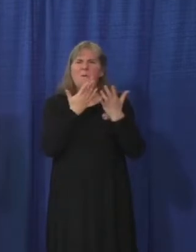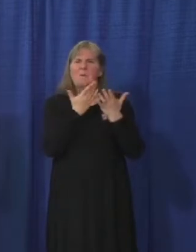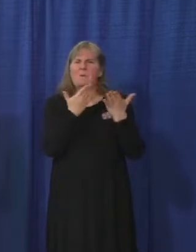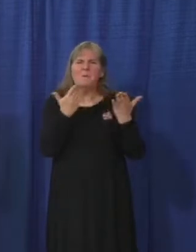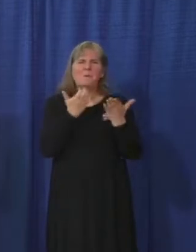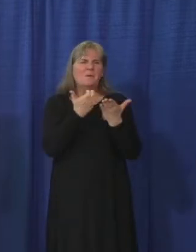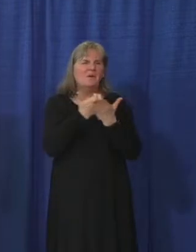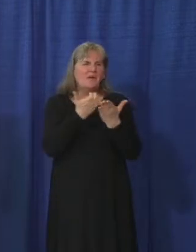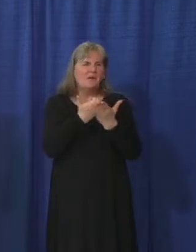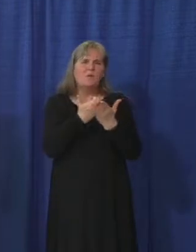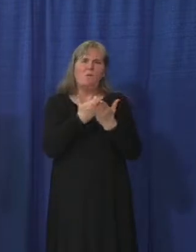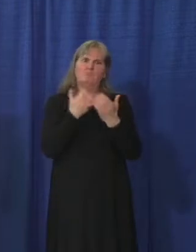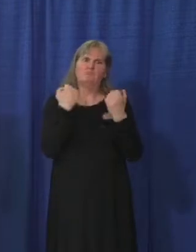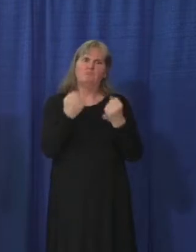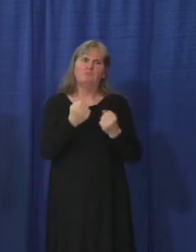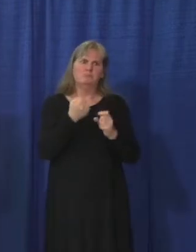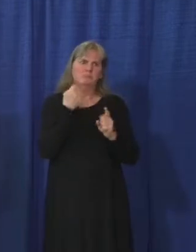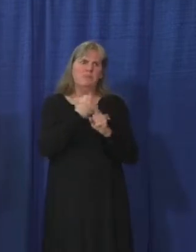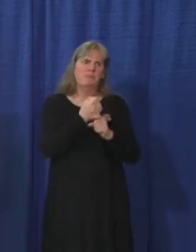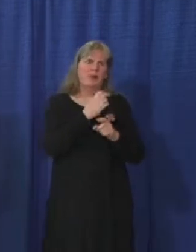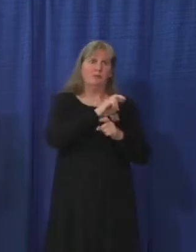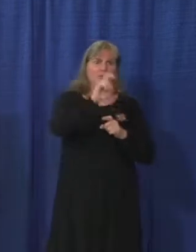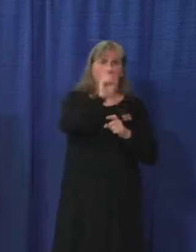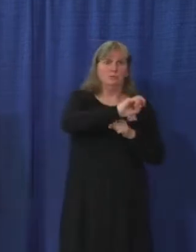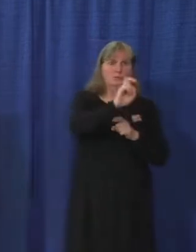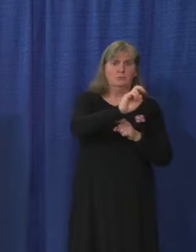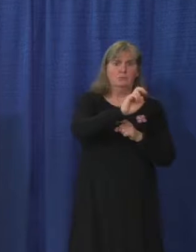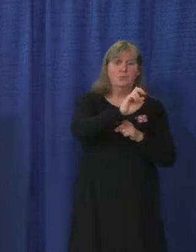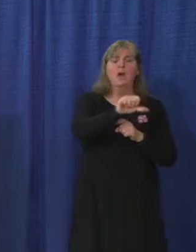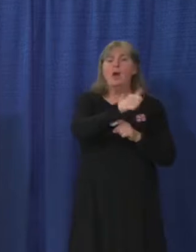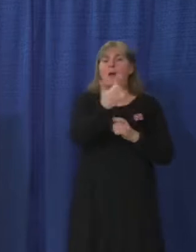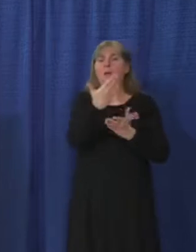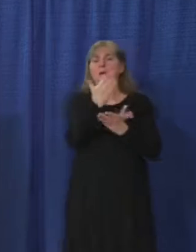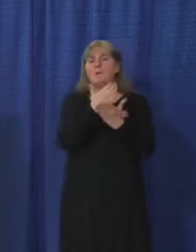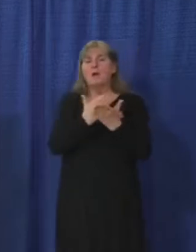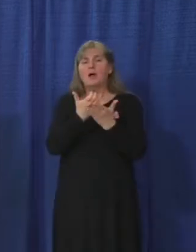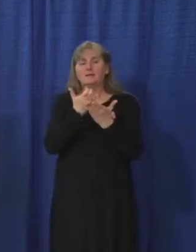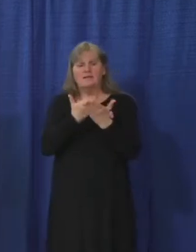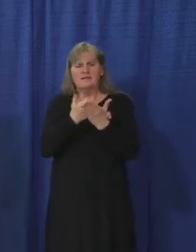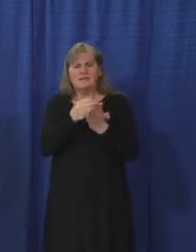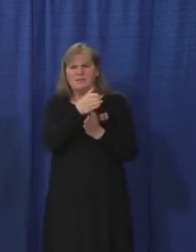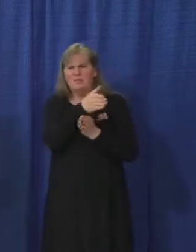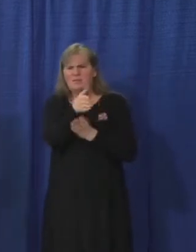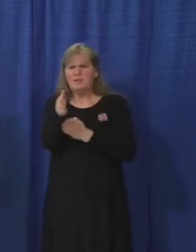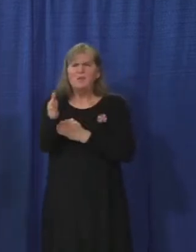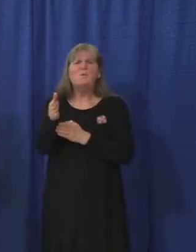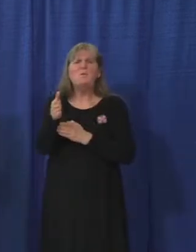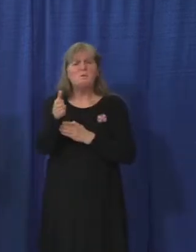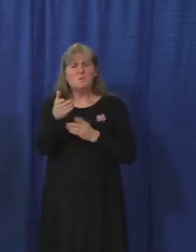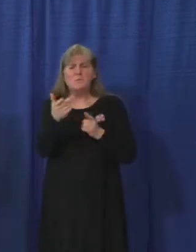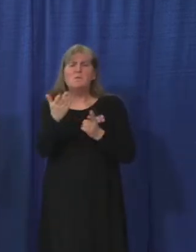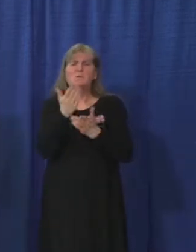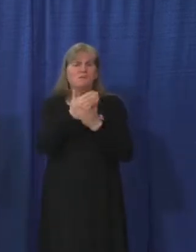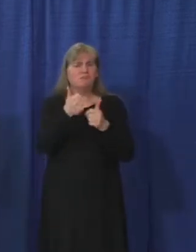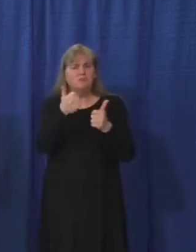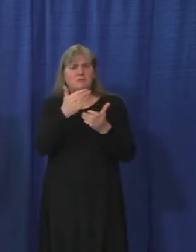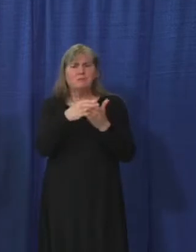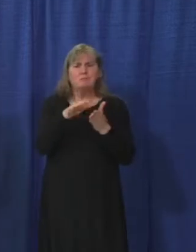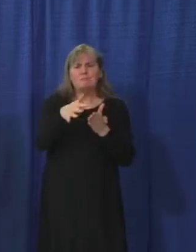Other areas of the economy have fared very well so we do believe